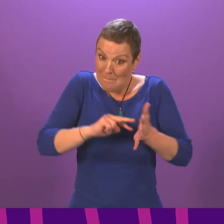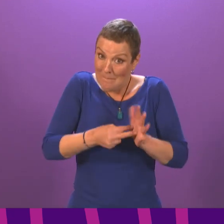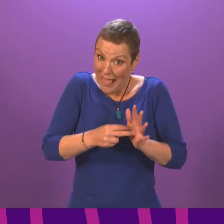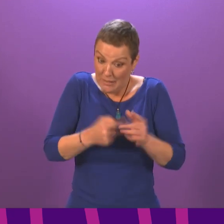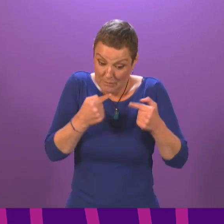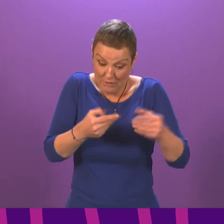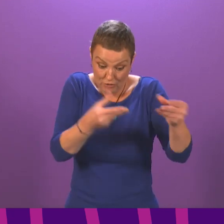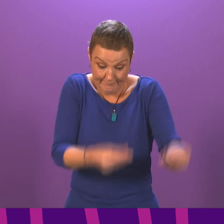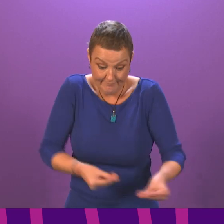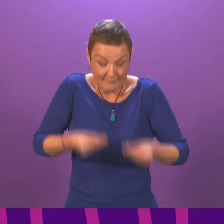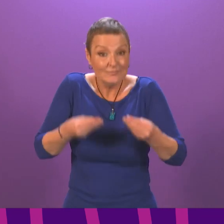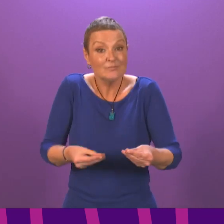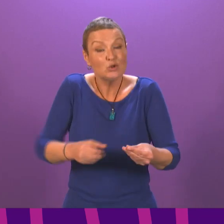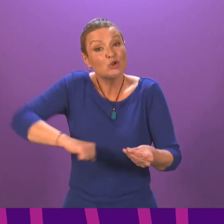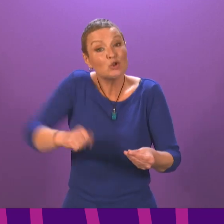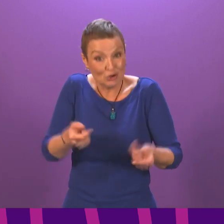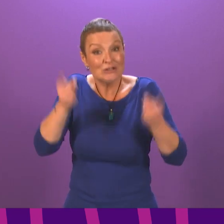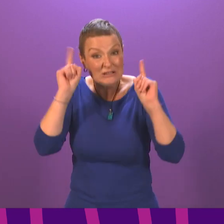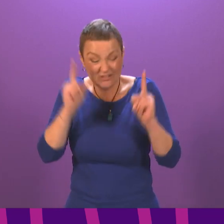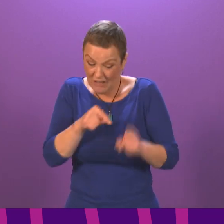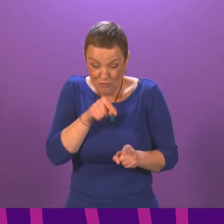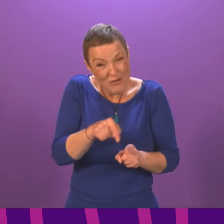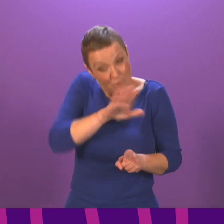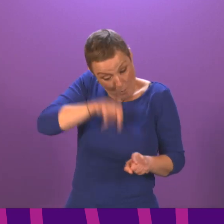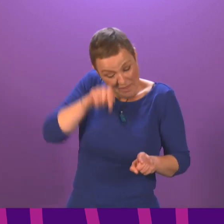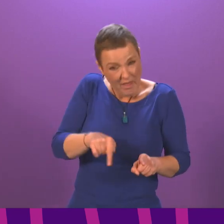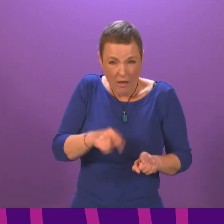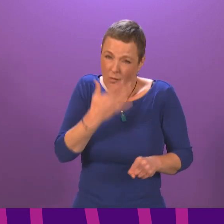the Scottish ministers and, of that figure, a relatively small percentage result in a